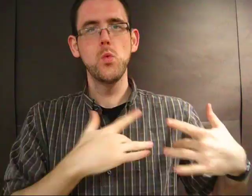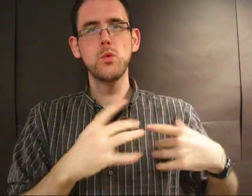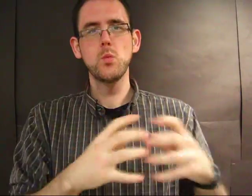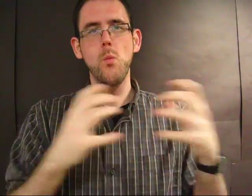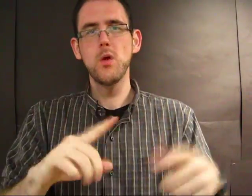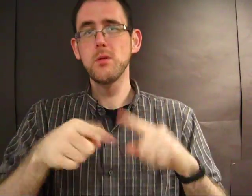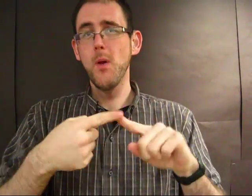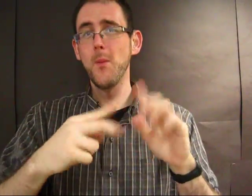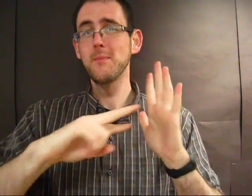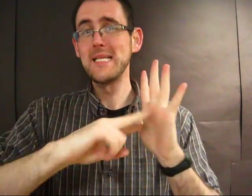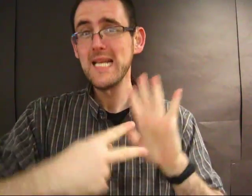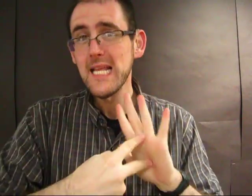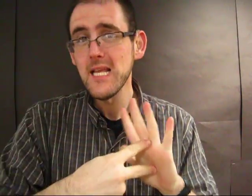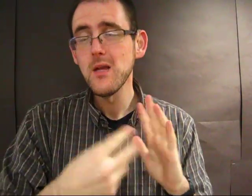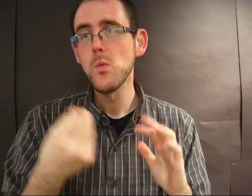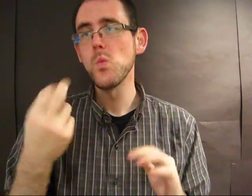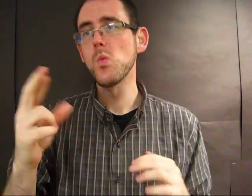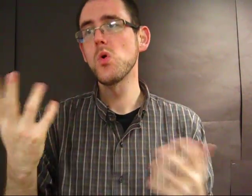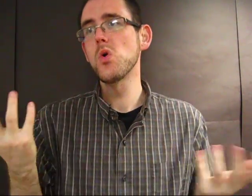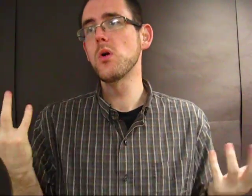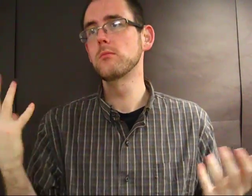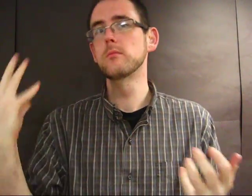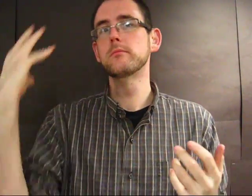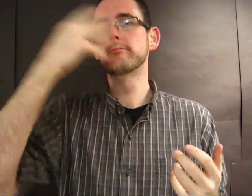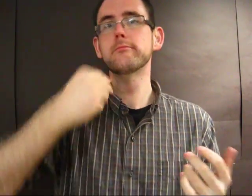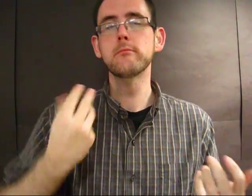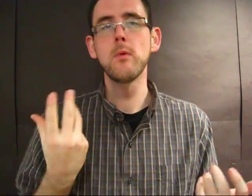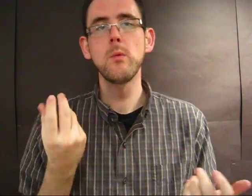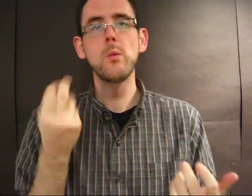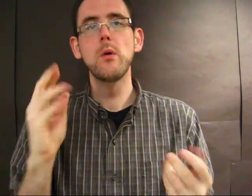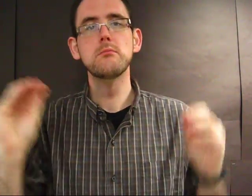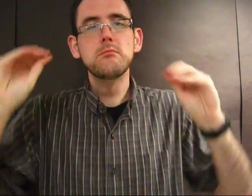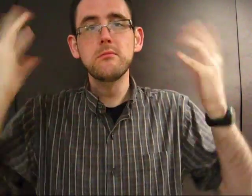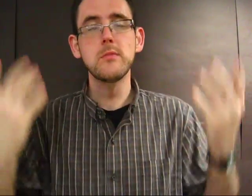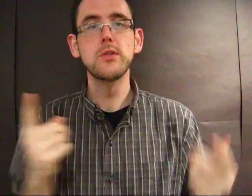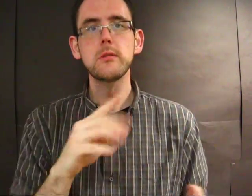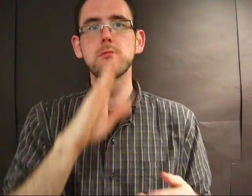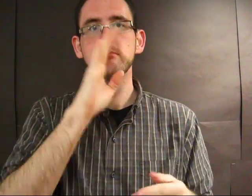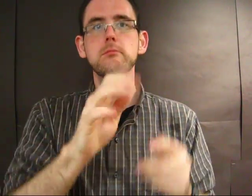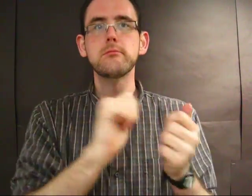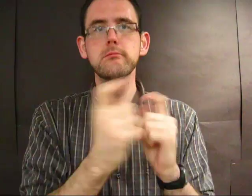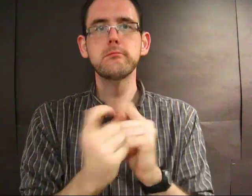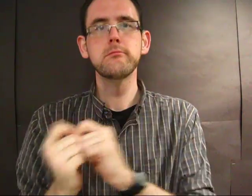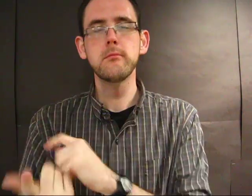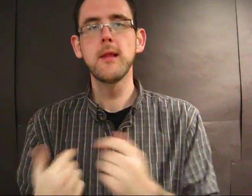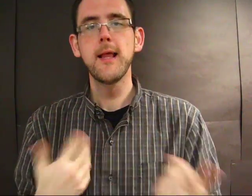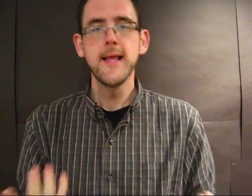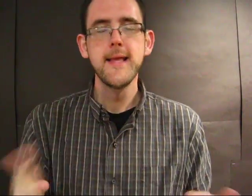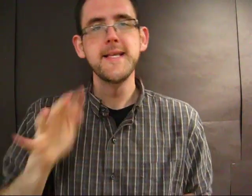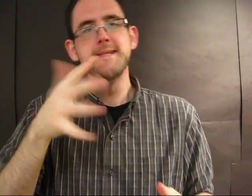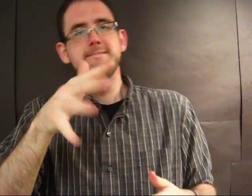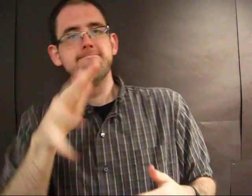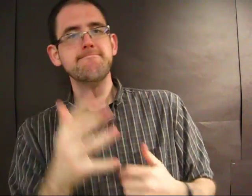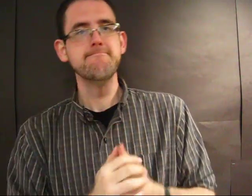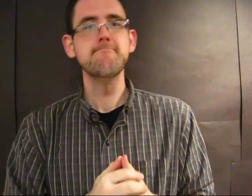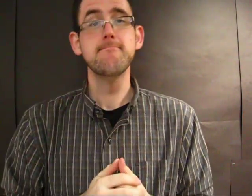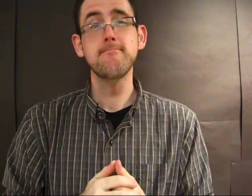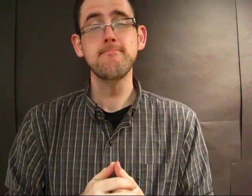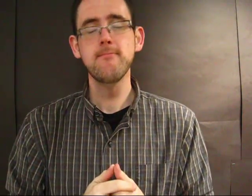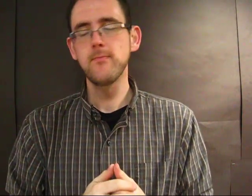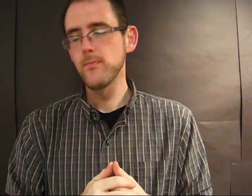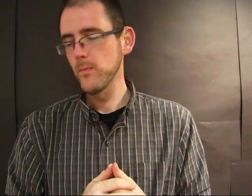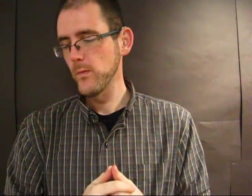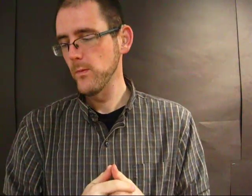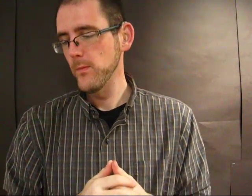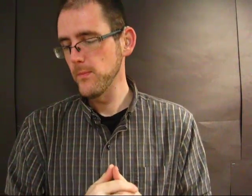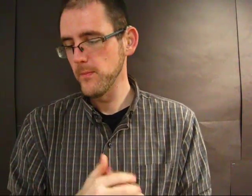And forgot about meaning, or the beauty of the language, or anything. So ... eh.